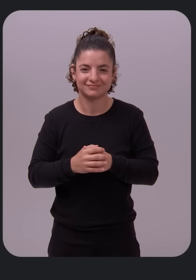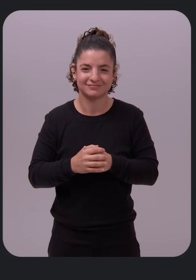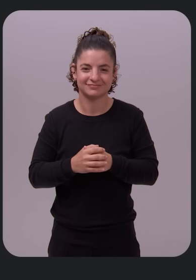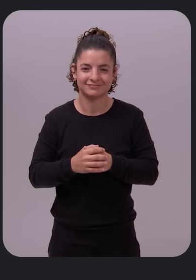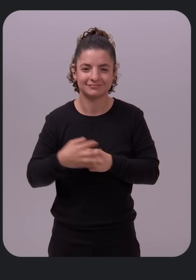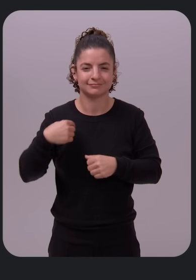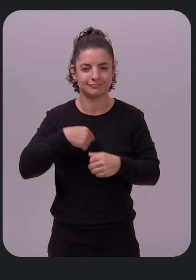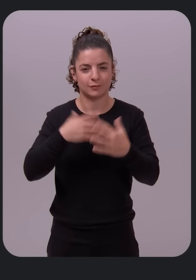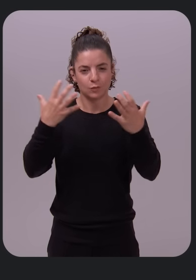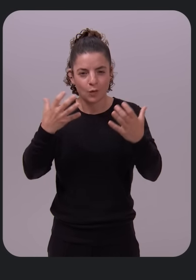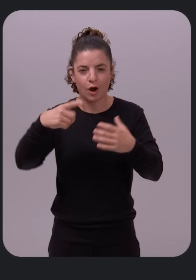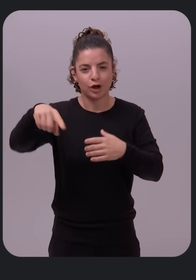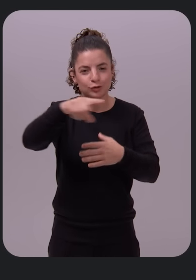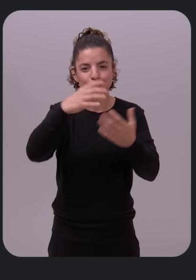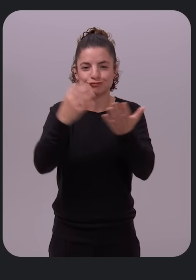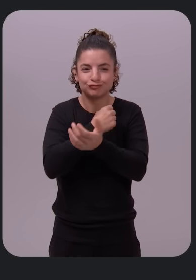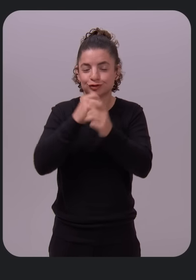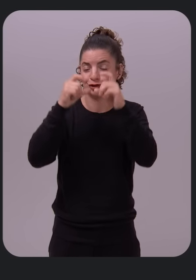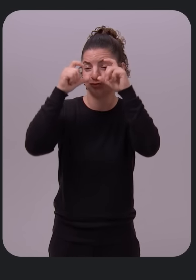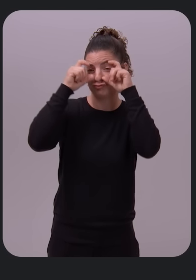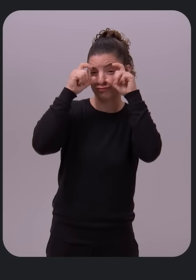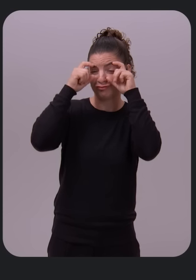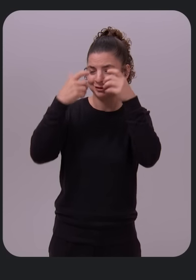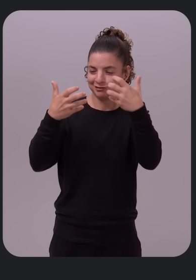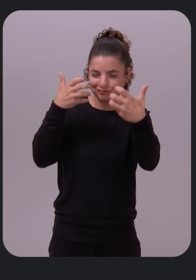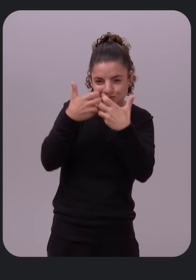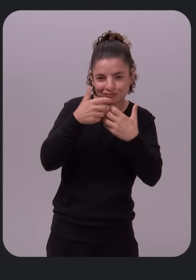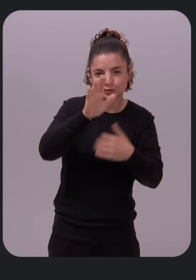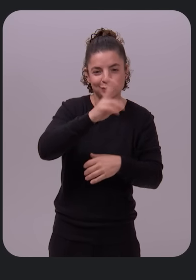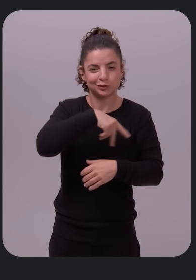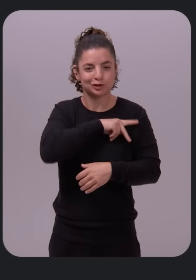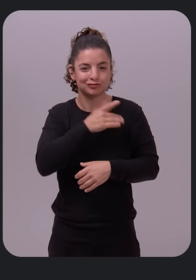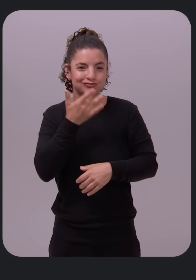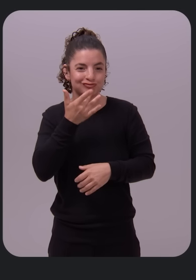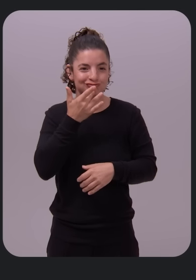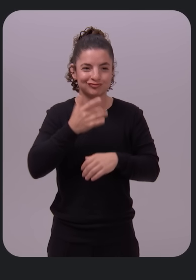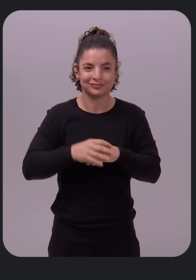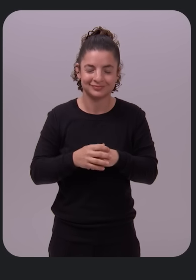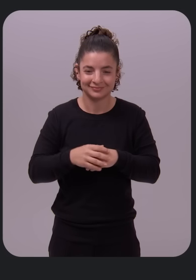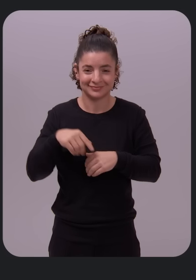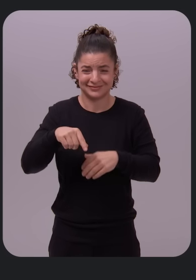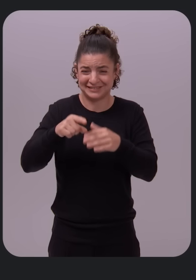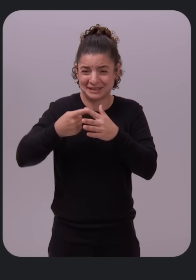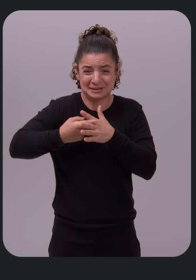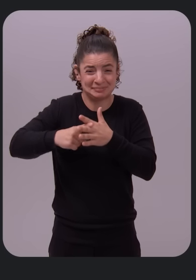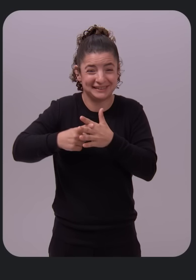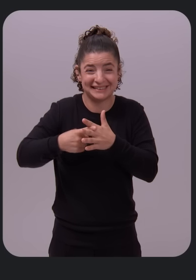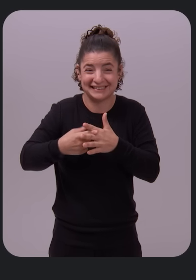We want you to be able to wear glasses that match your personal taste. This is just the start.